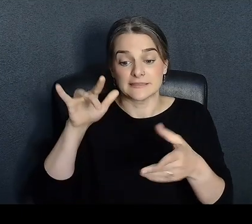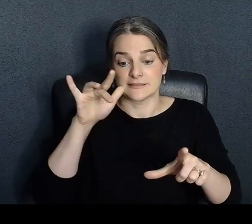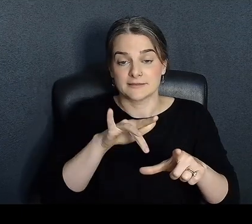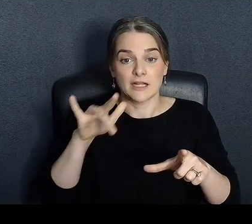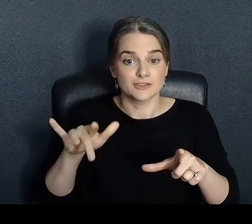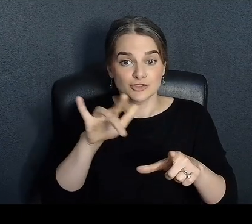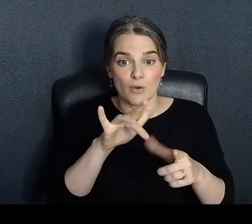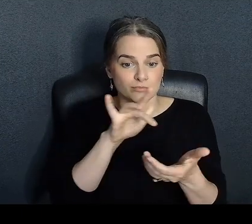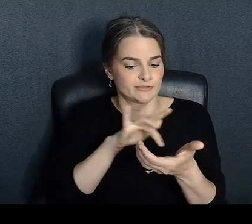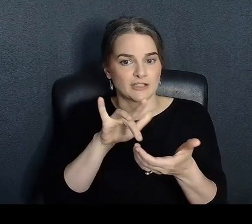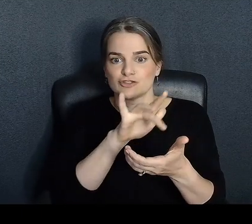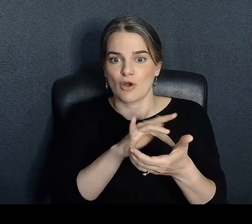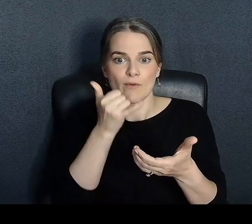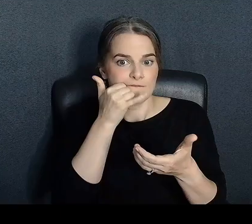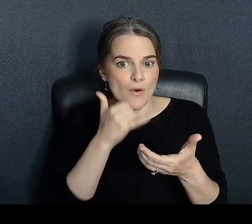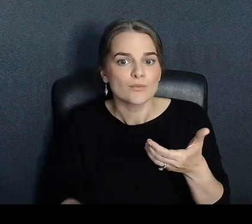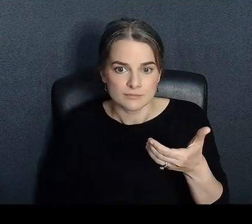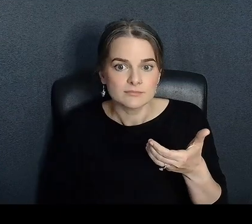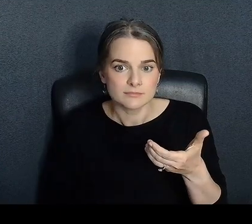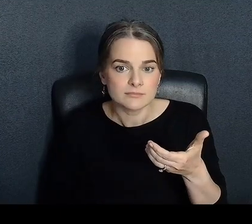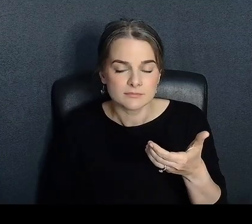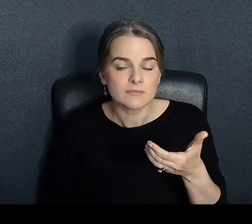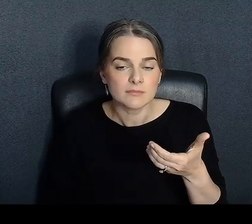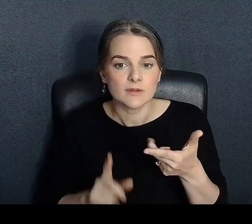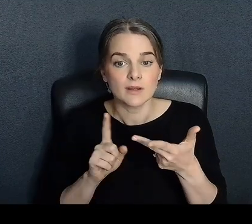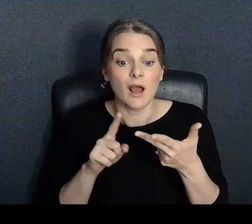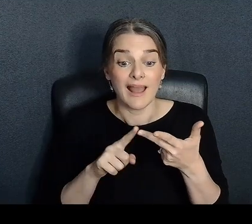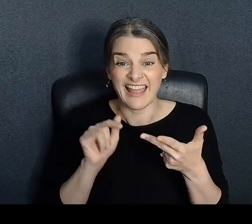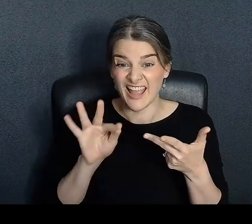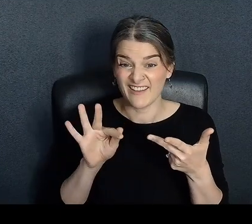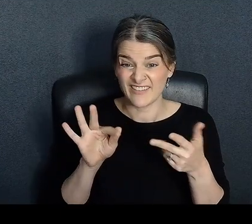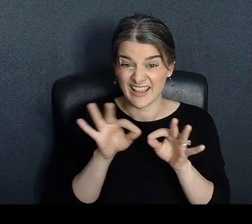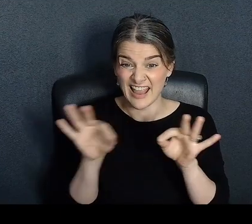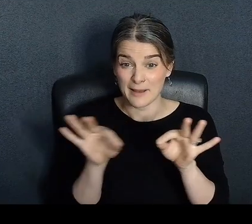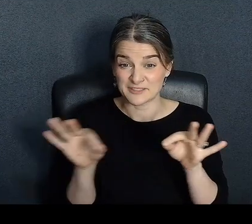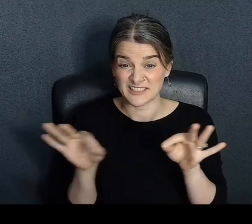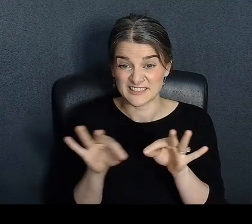There's a way to turn off the captions if someone that doesn't have hearing loss